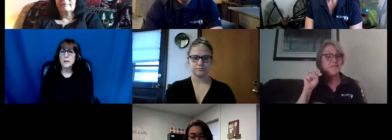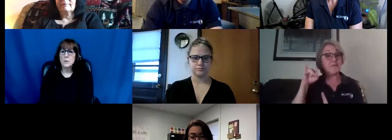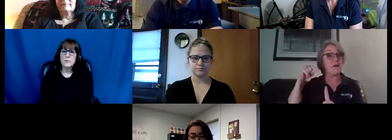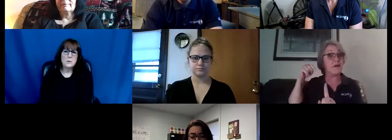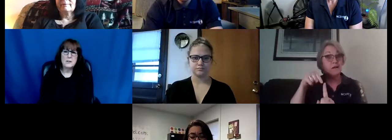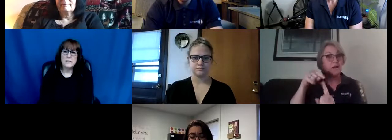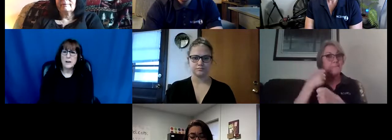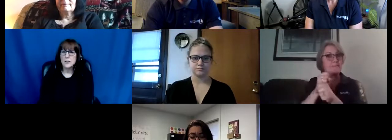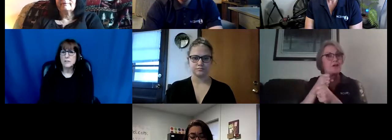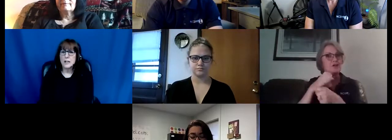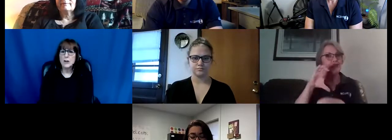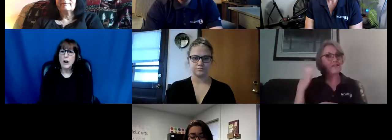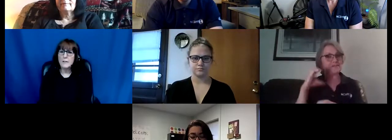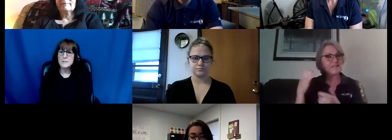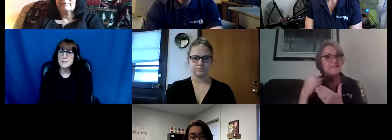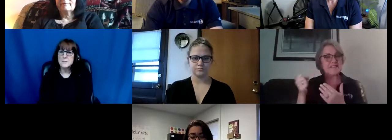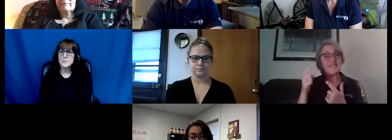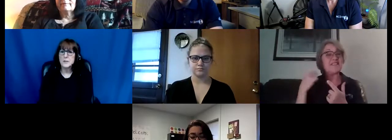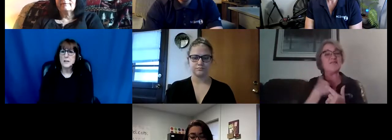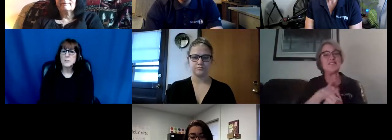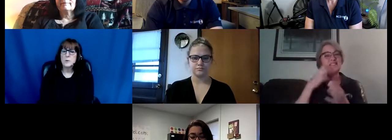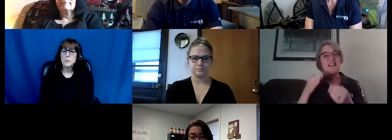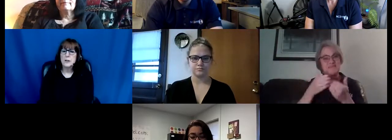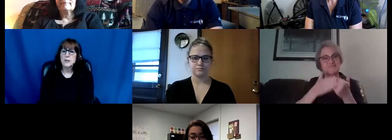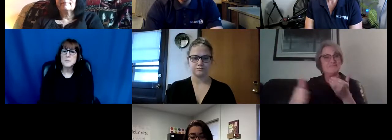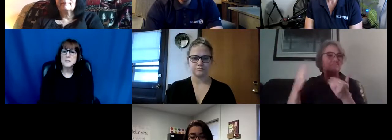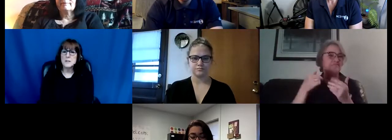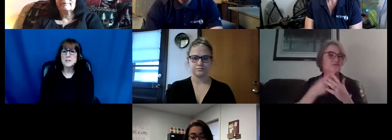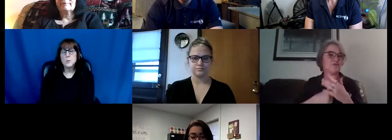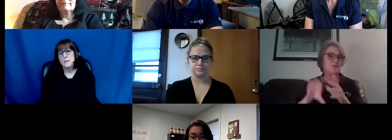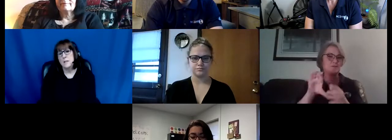they would give out everyday crafts so we would make Christmas things so we decided